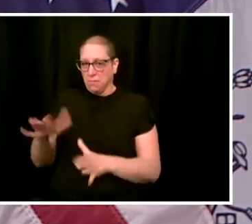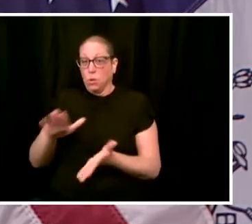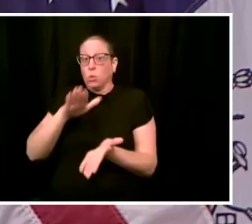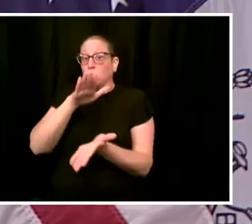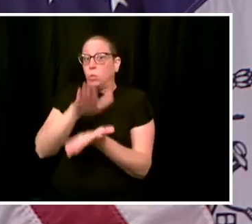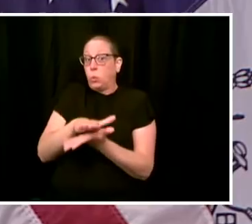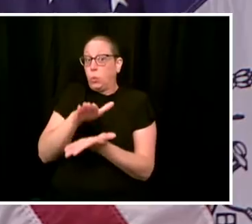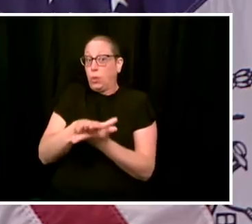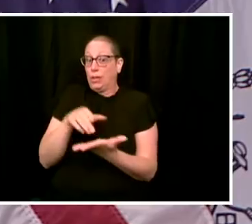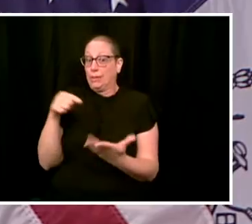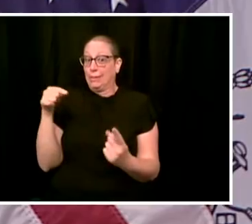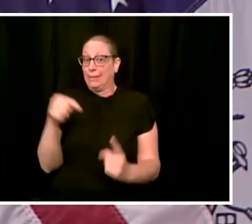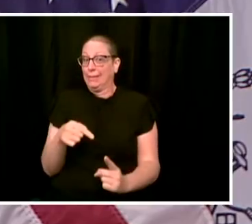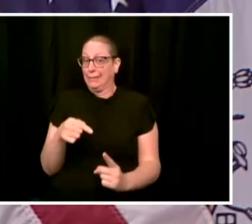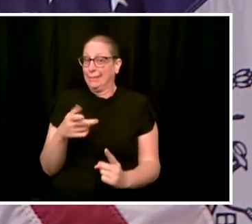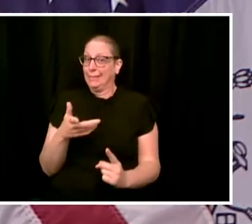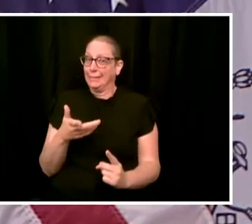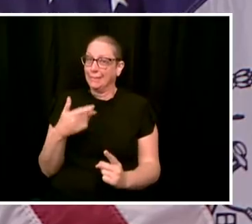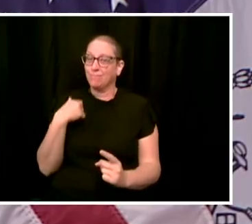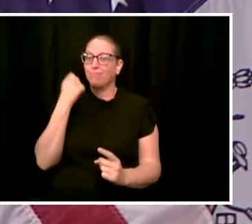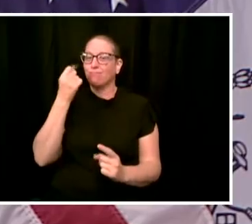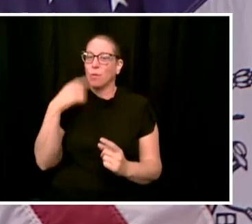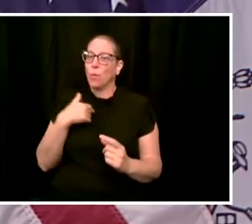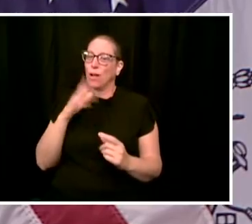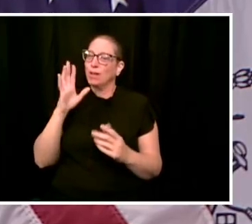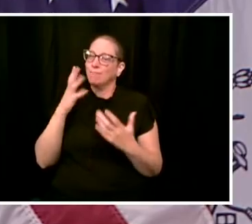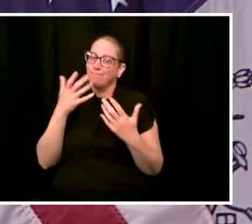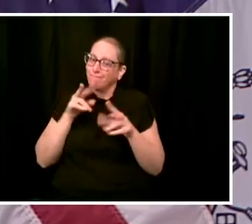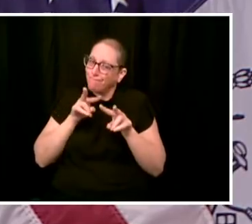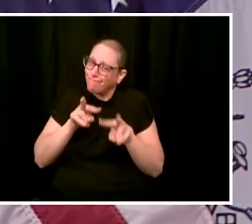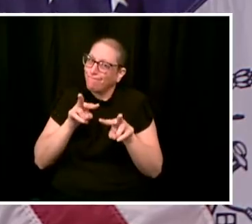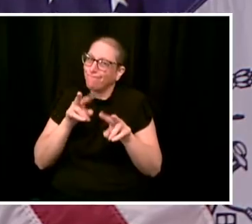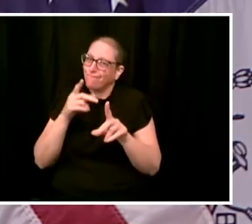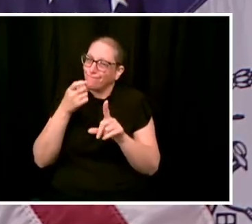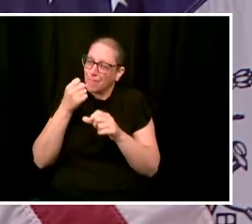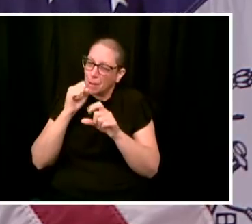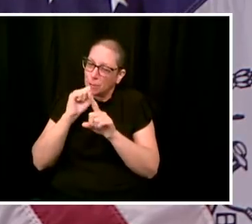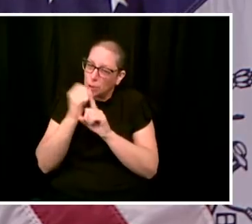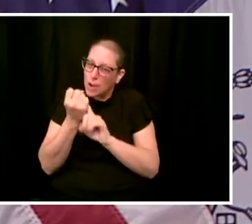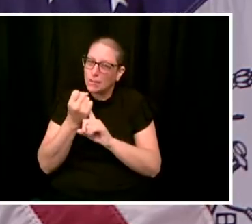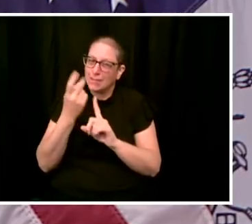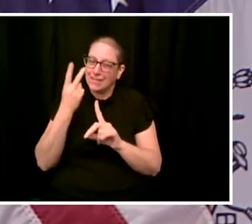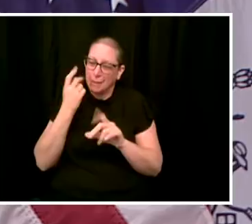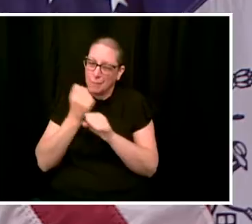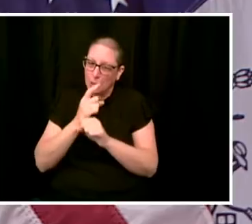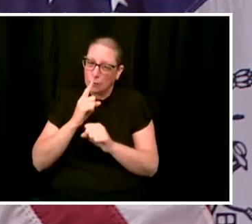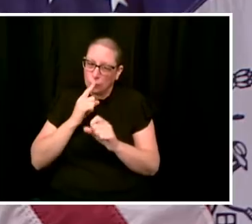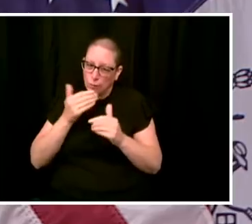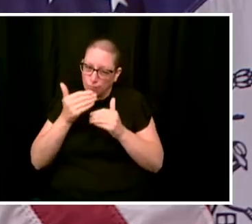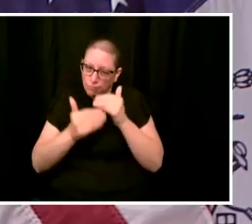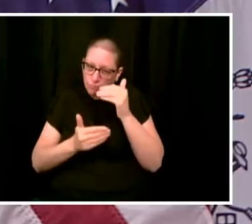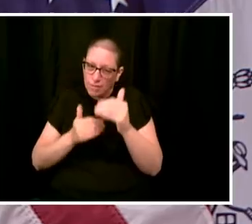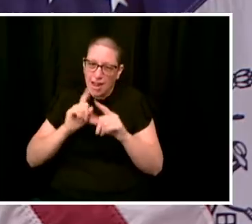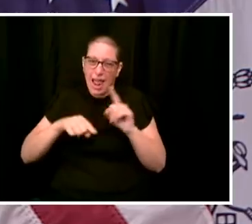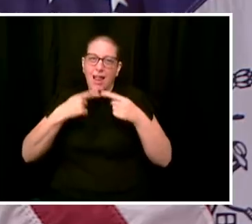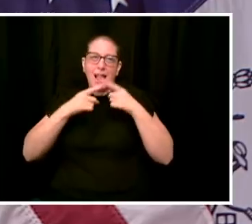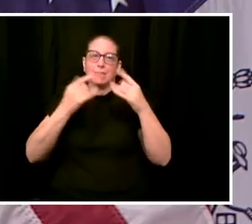THE SCHOOLS, WE'RE GOING TO WATCH THIS